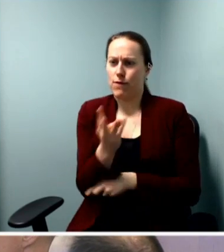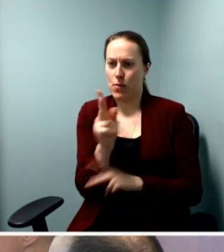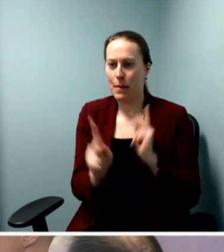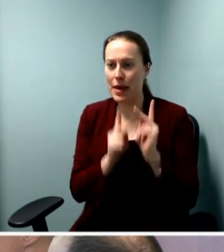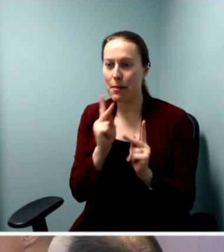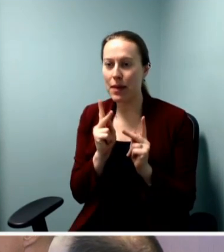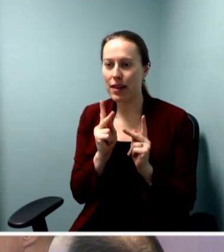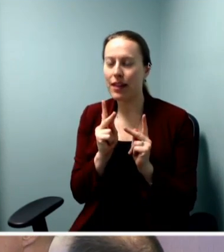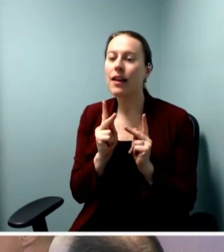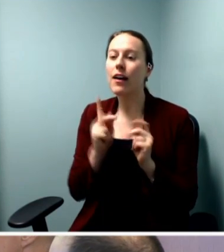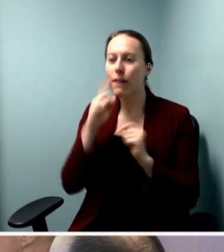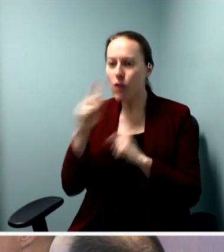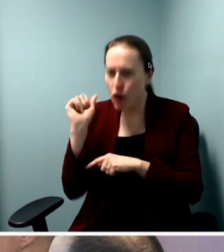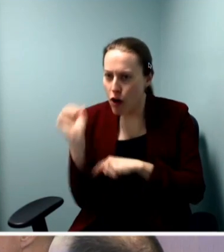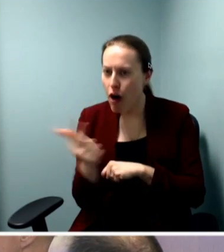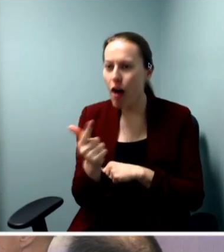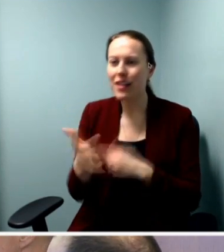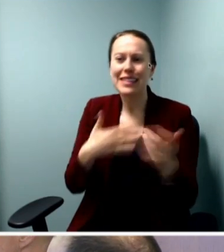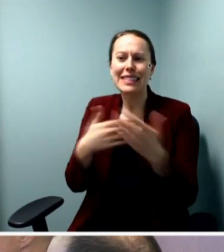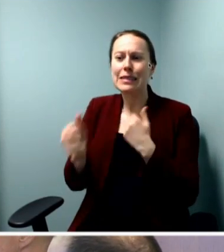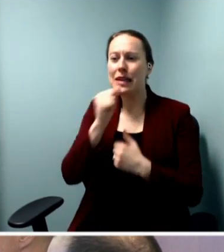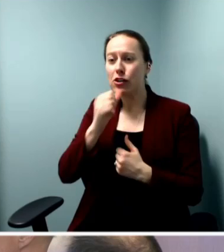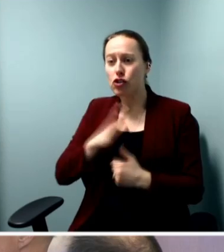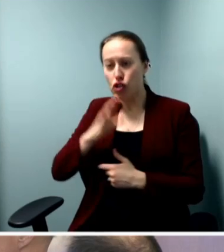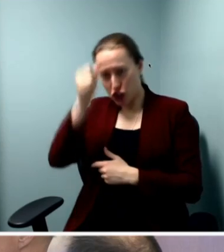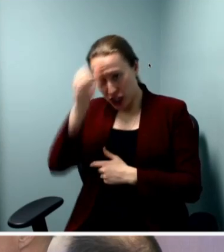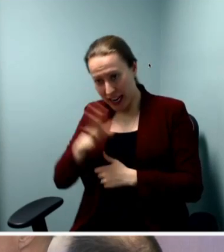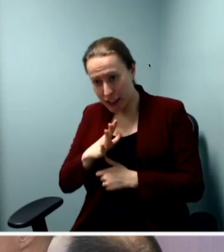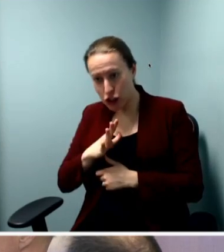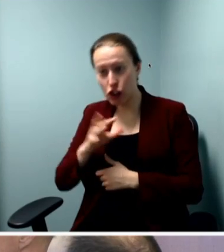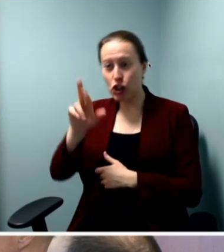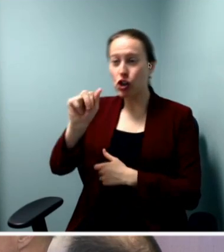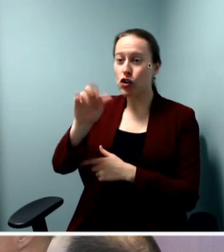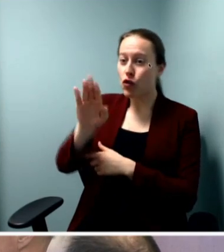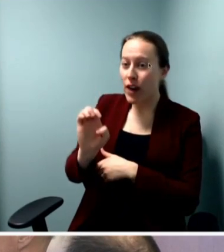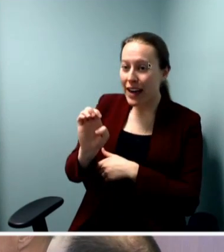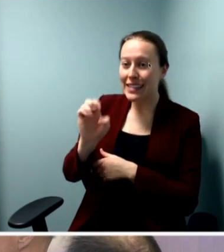sexuality, age, or ability, to enjoy and to create.